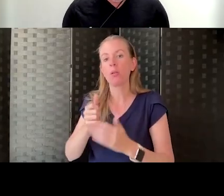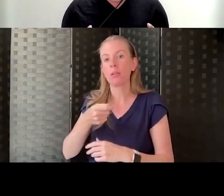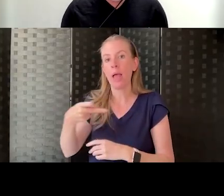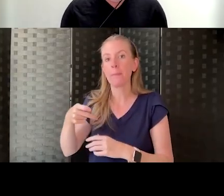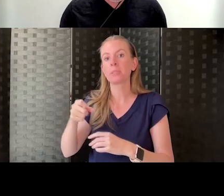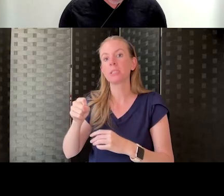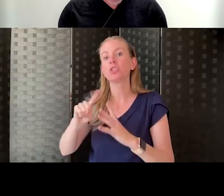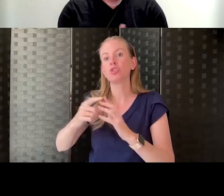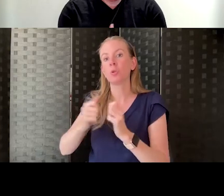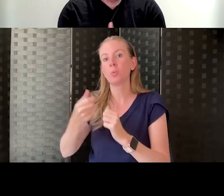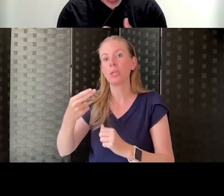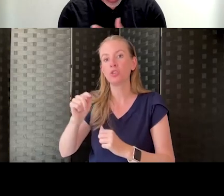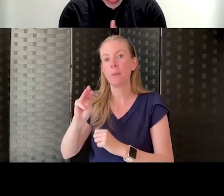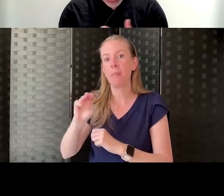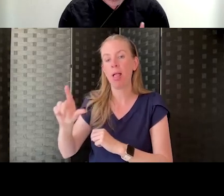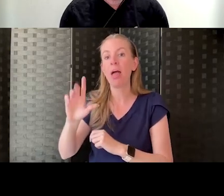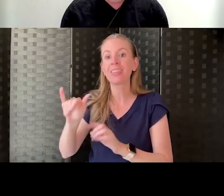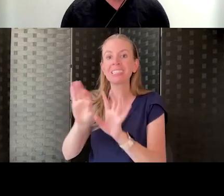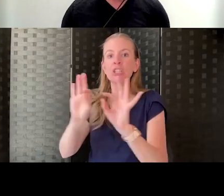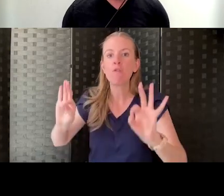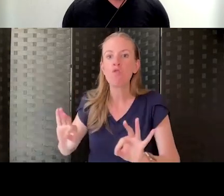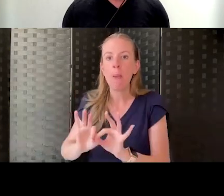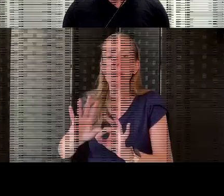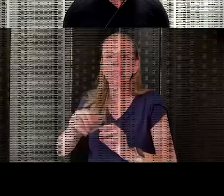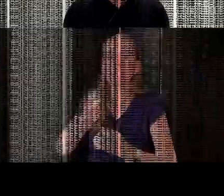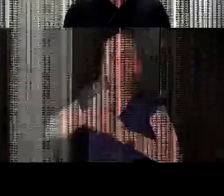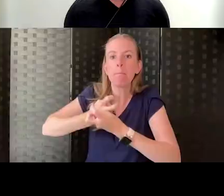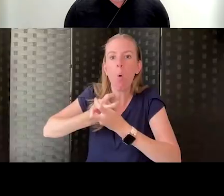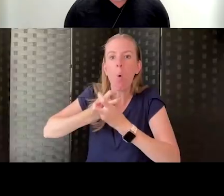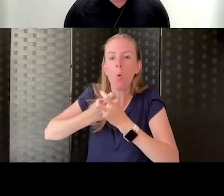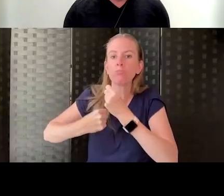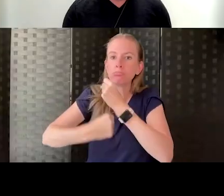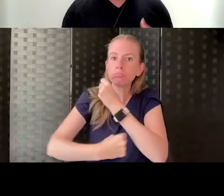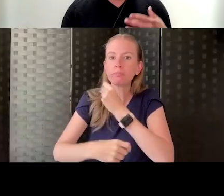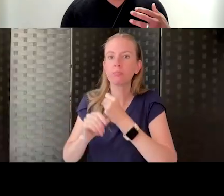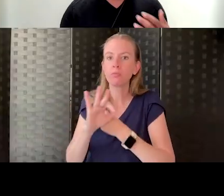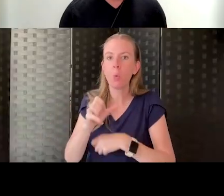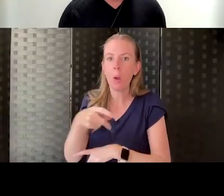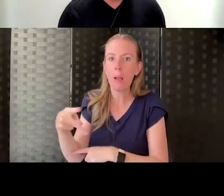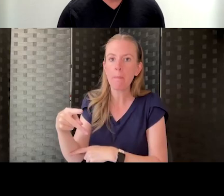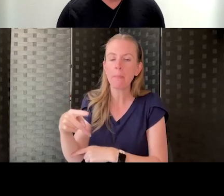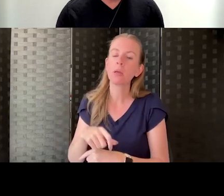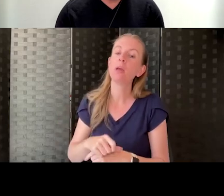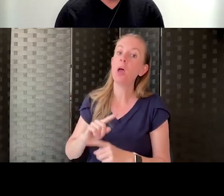That's our framework, that's the bones of your application. When you start there what you will